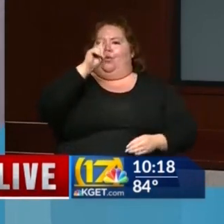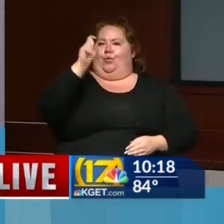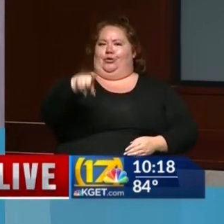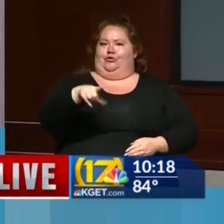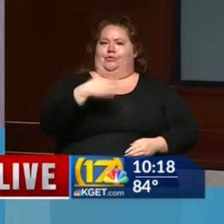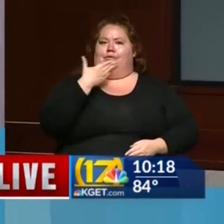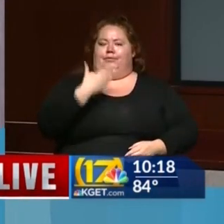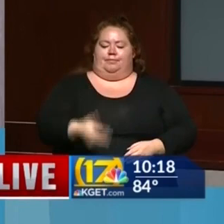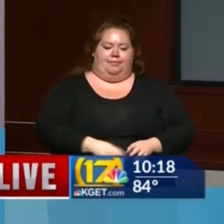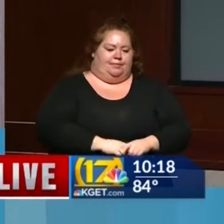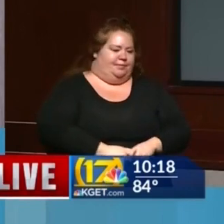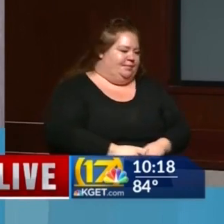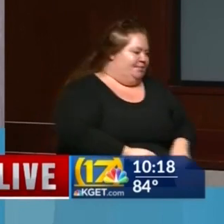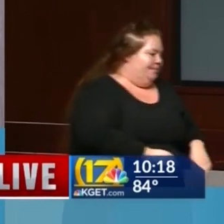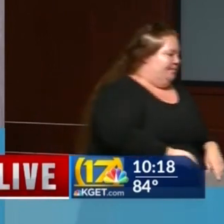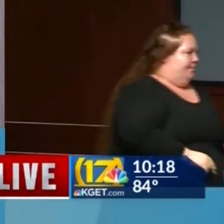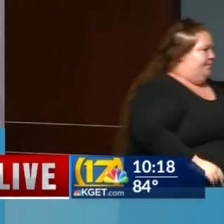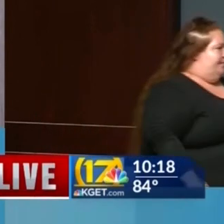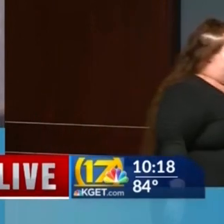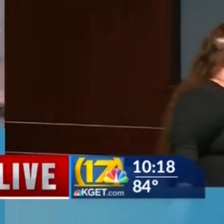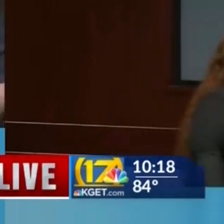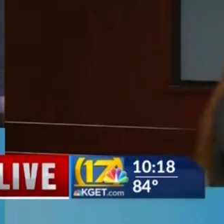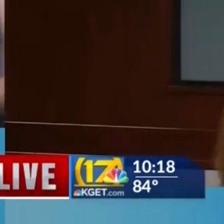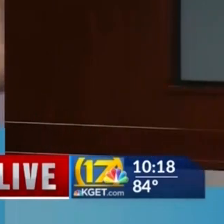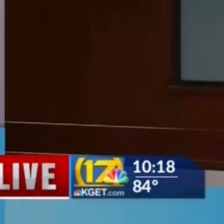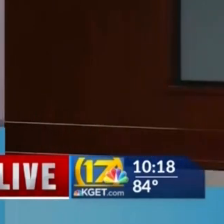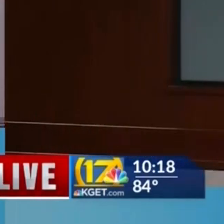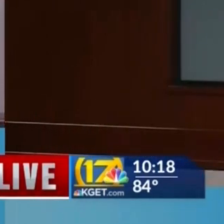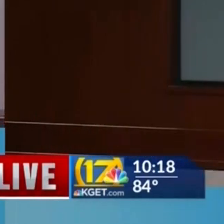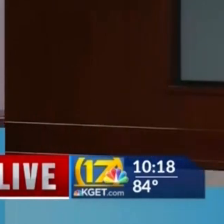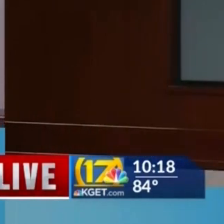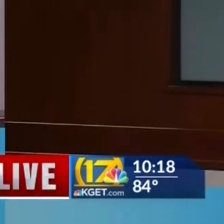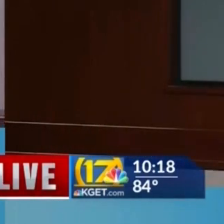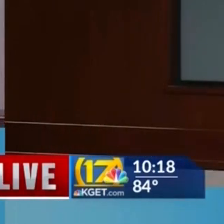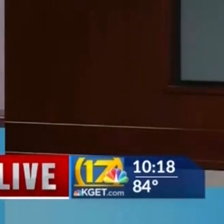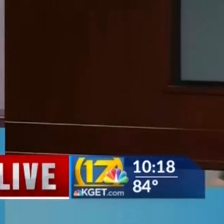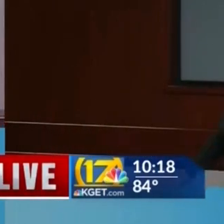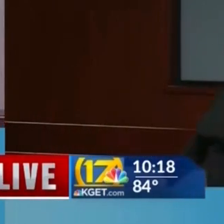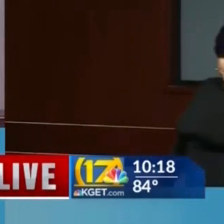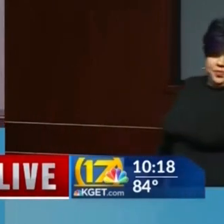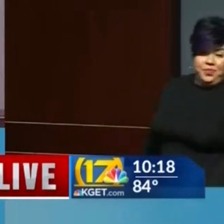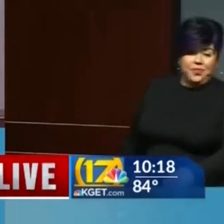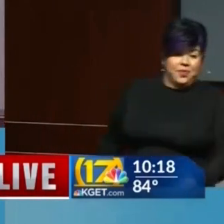CONTINUE THIS GOING FORWARD, AND WITH THAT WE WILL ANSWER QUESTIONS.